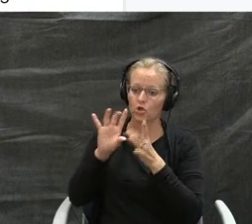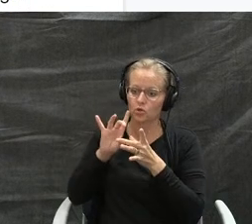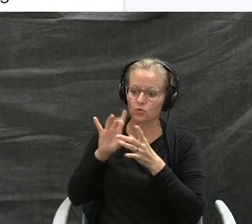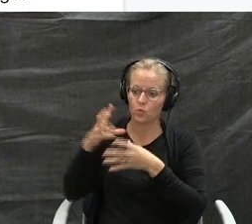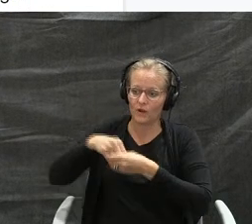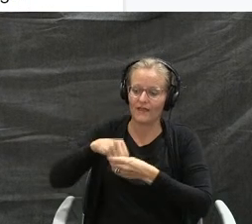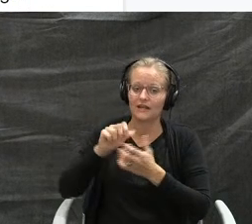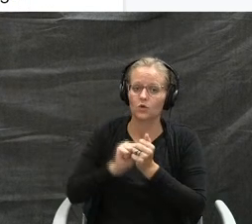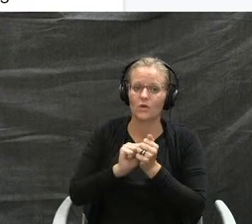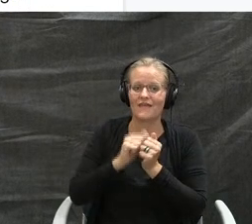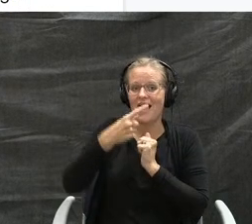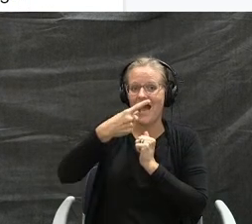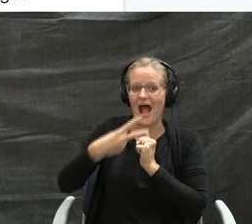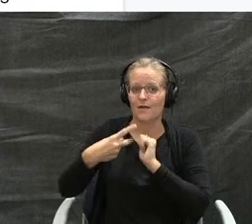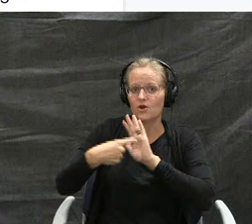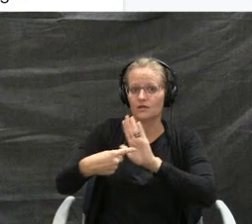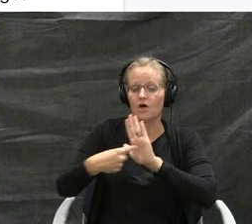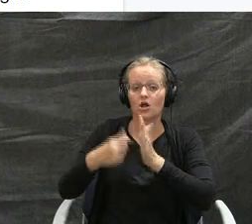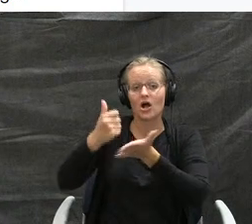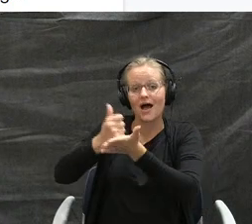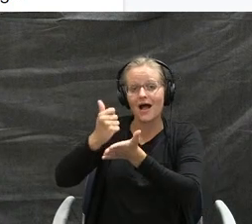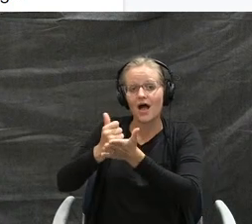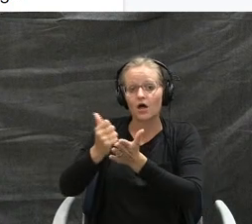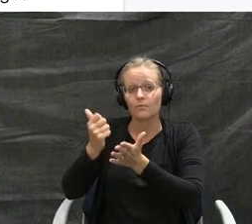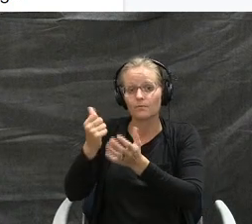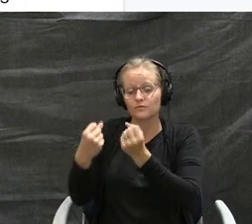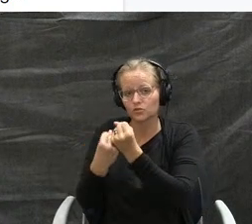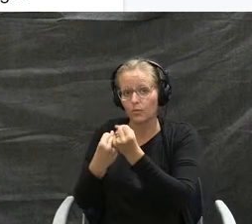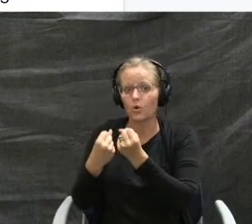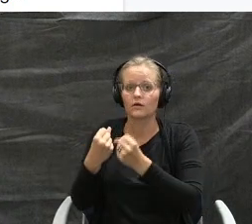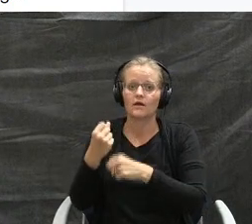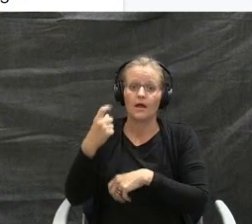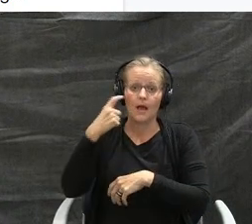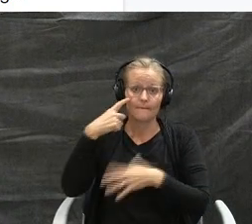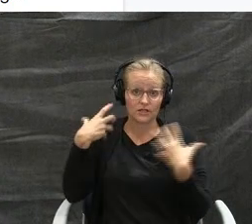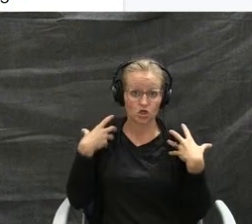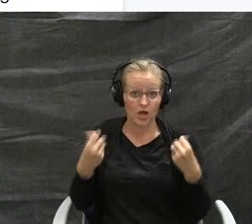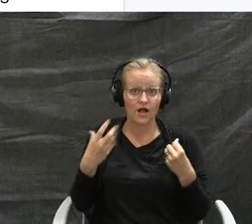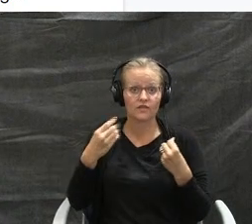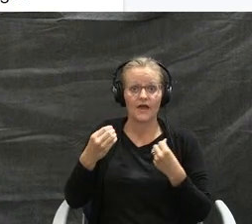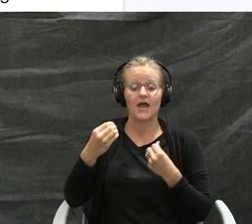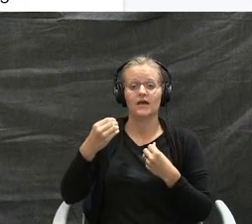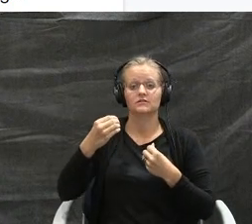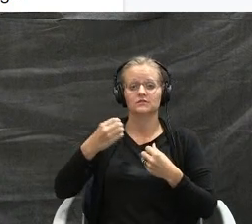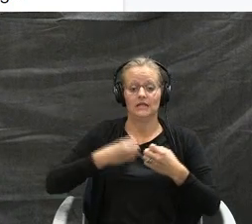a hybrid model, helping support mental health and social emotional needs for our young learners and their families.